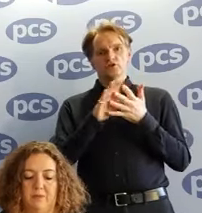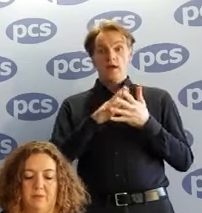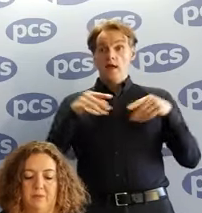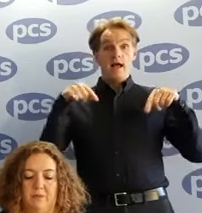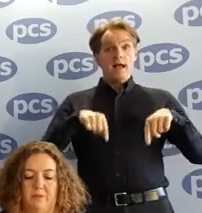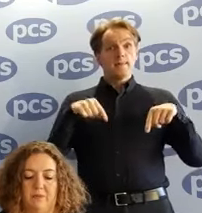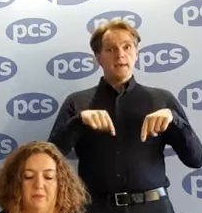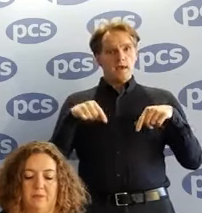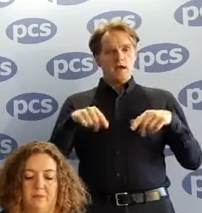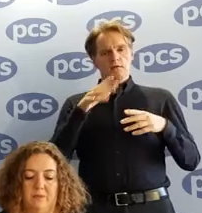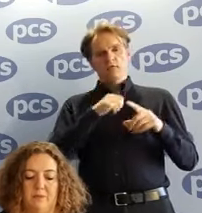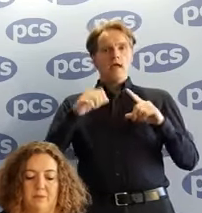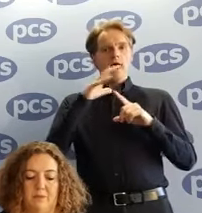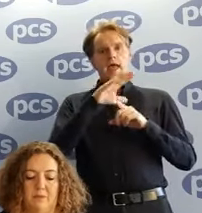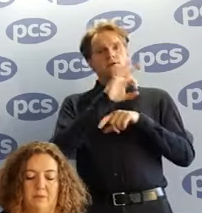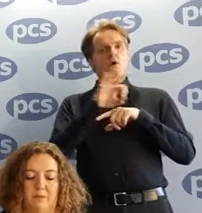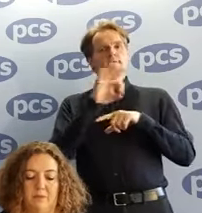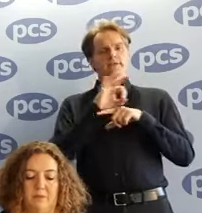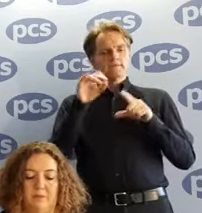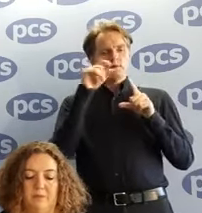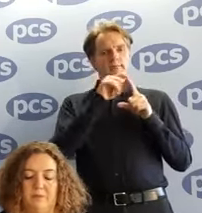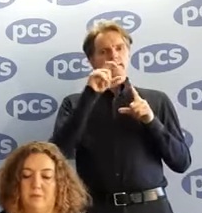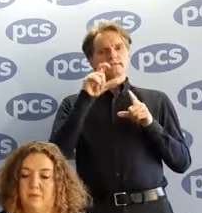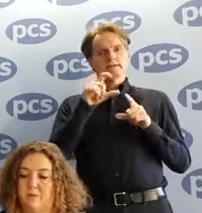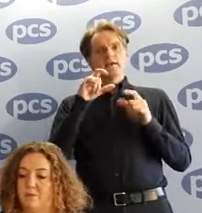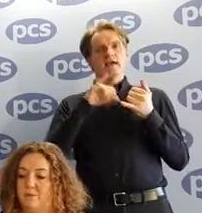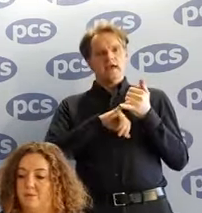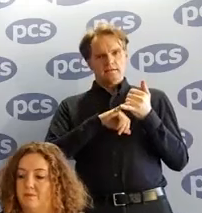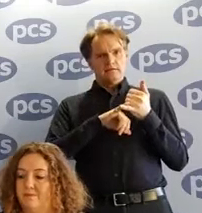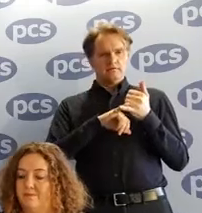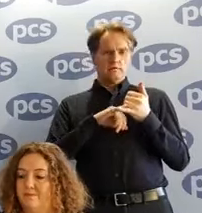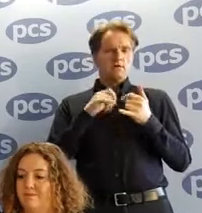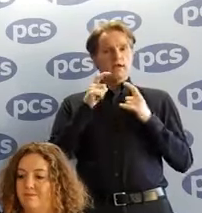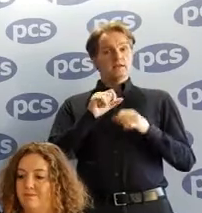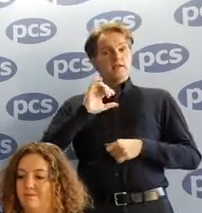5th Facebook live event. I'm joined tonight by Mark Serwotka our general secretary and